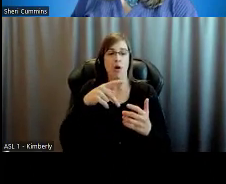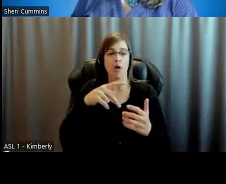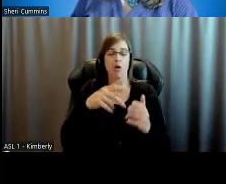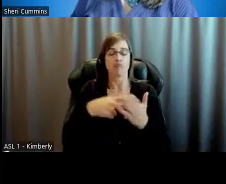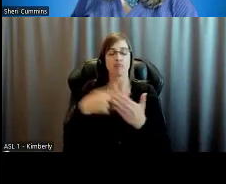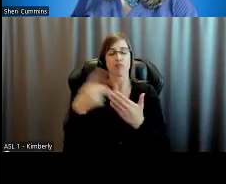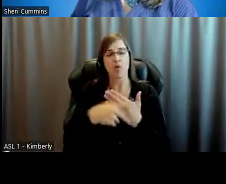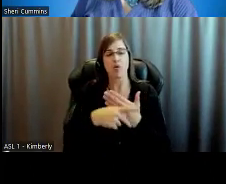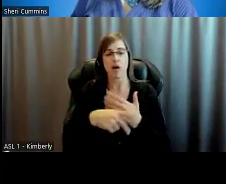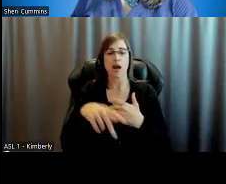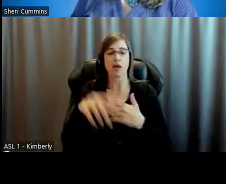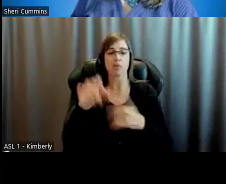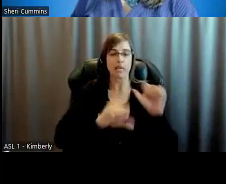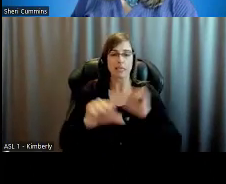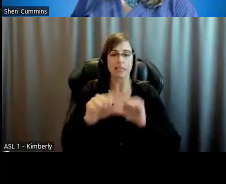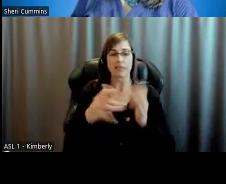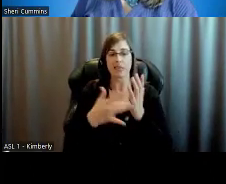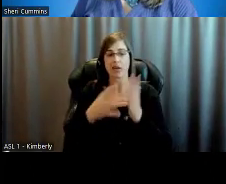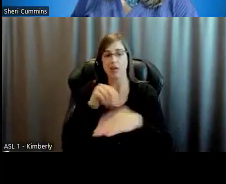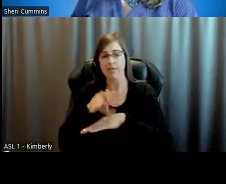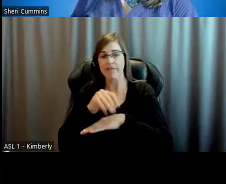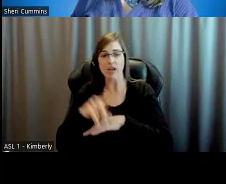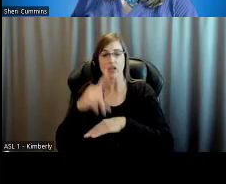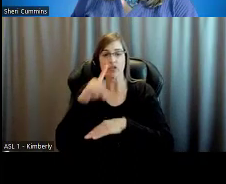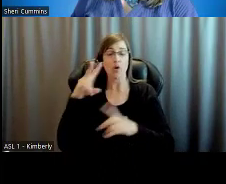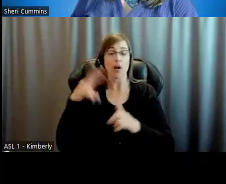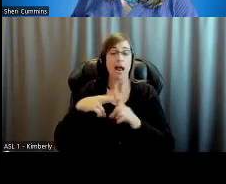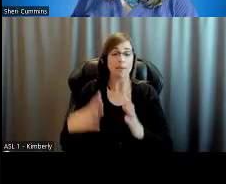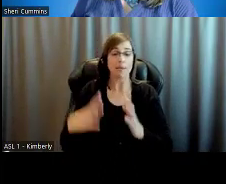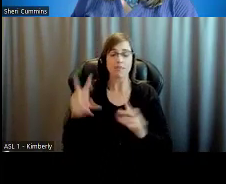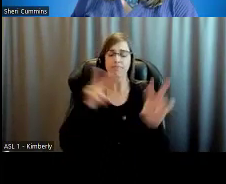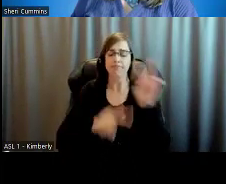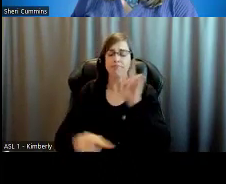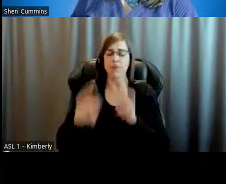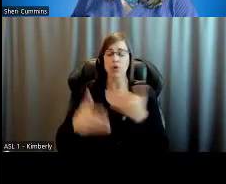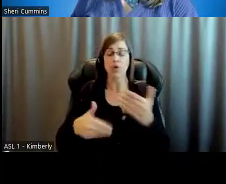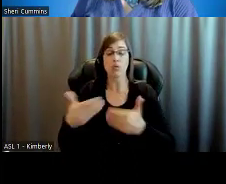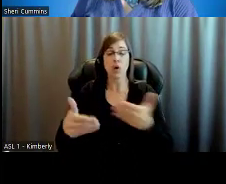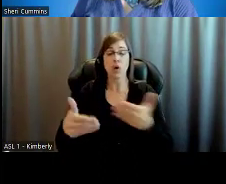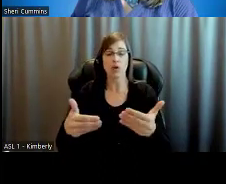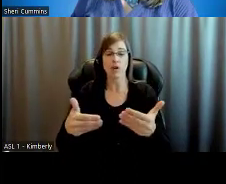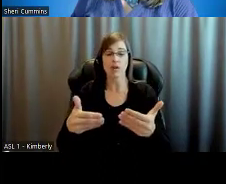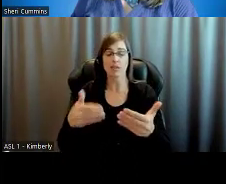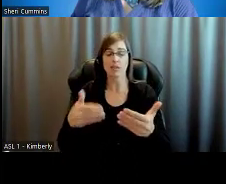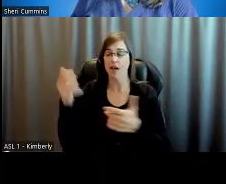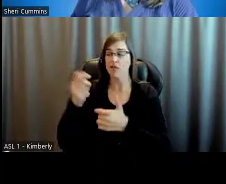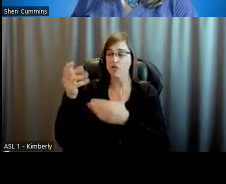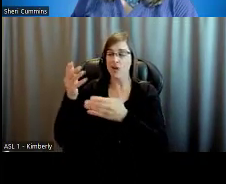to applicants, and we monitor the progress of grantees once they get an award.